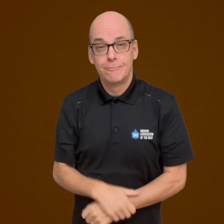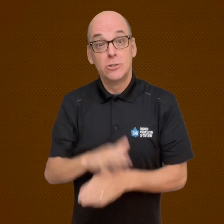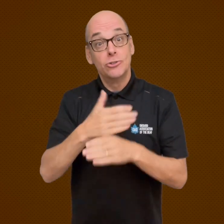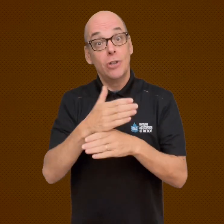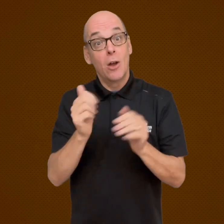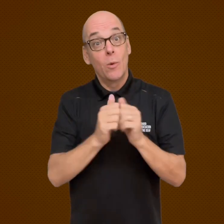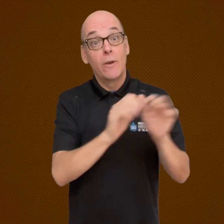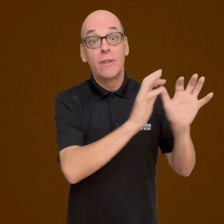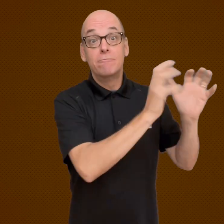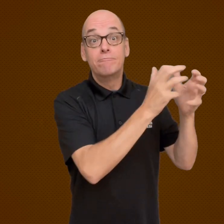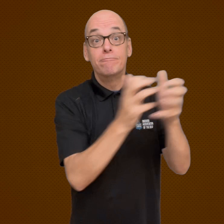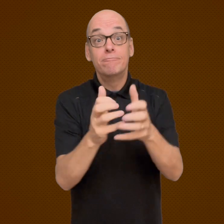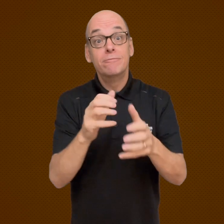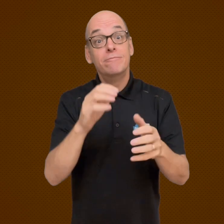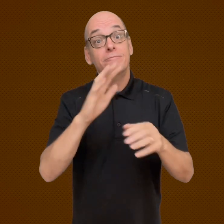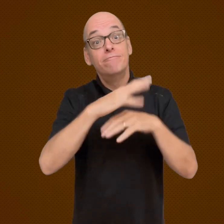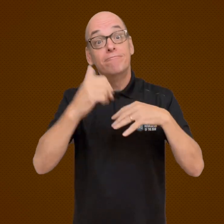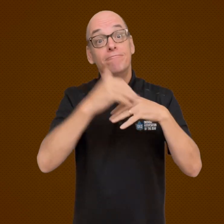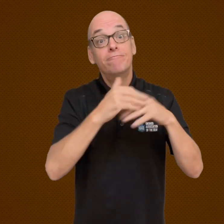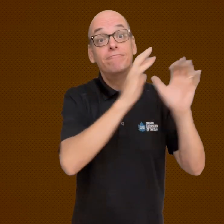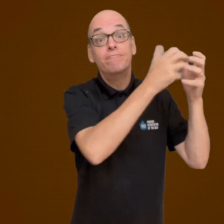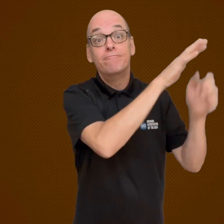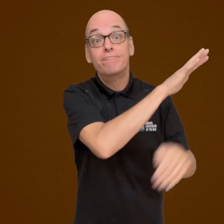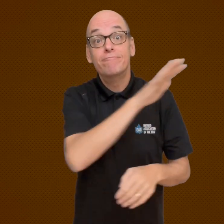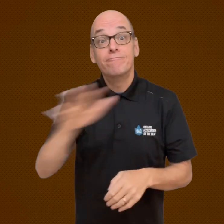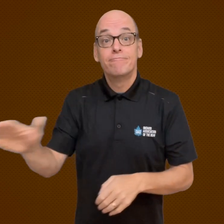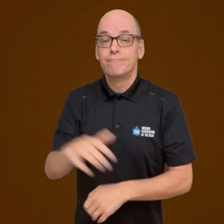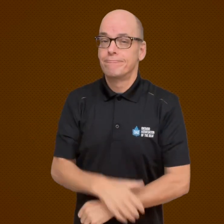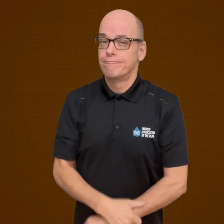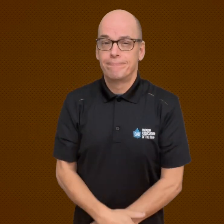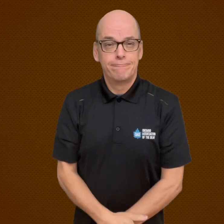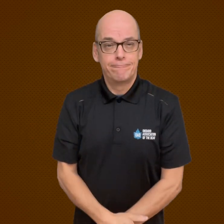They did not share it with other Indigenous tribes across Canada.